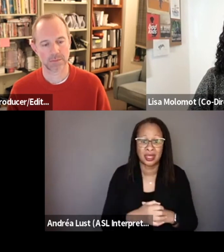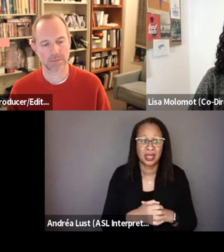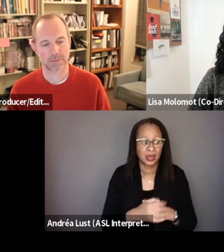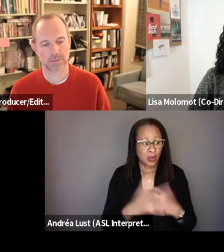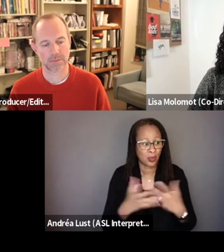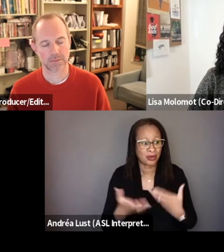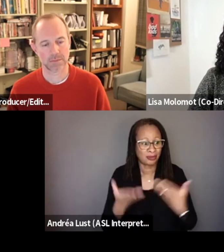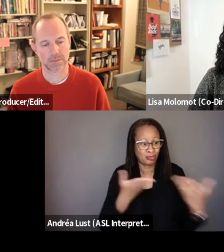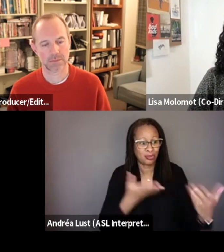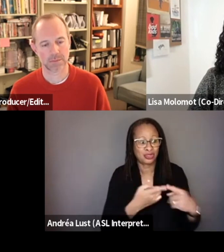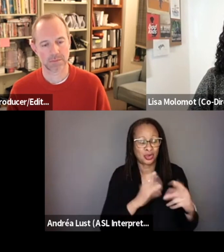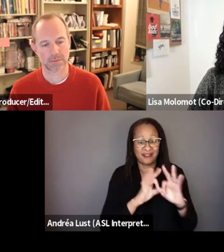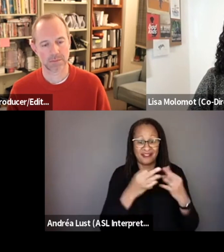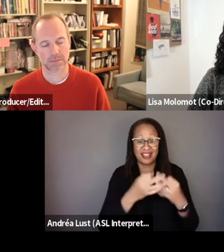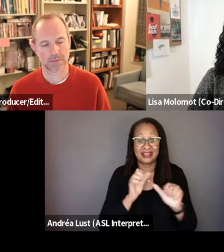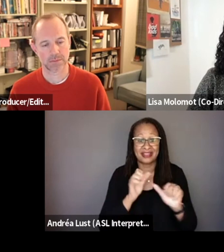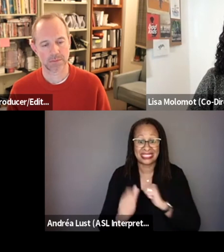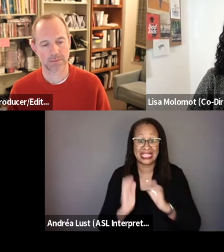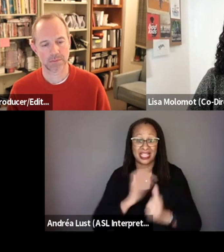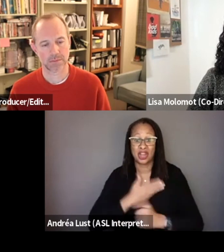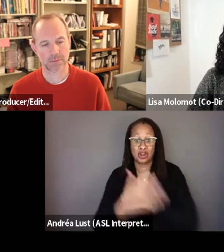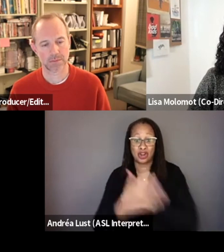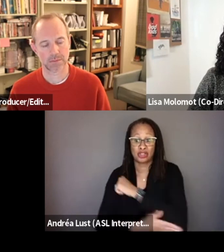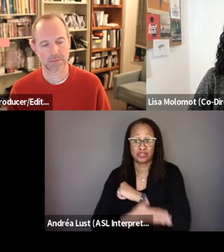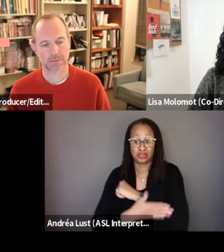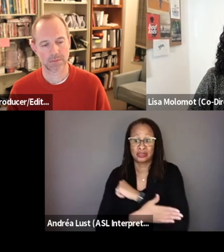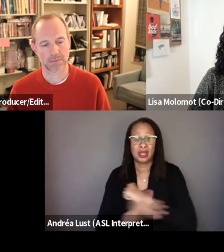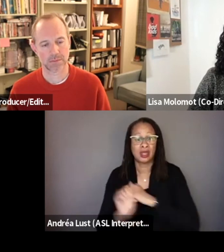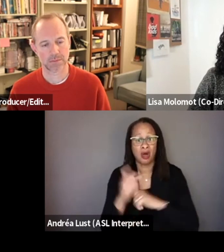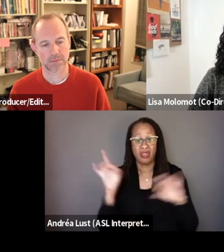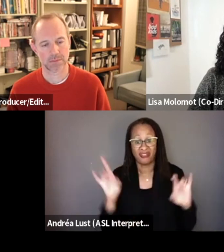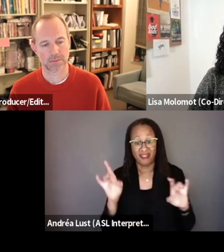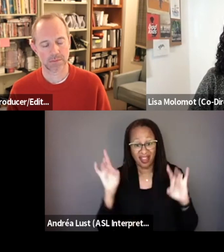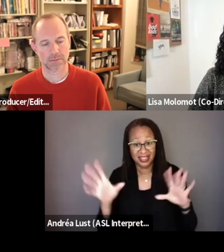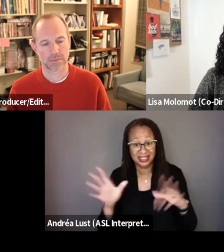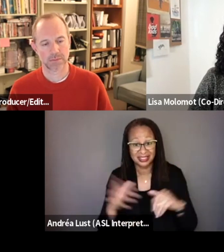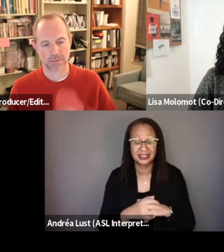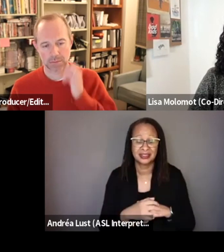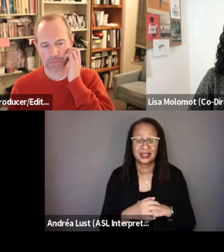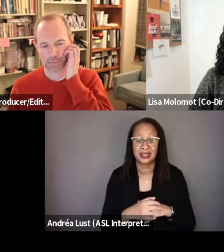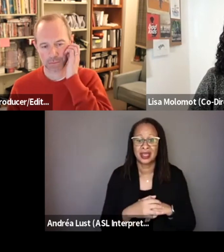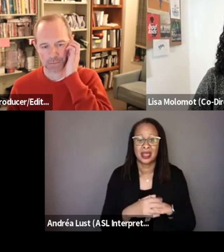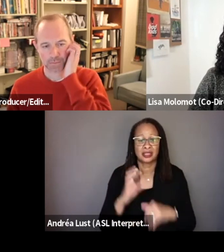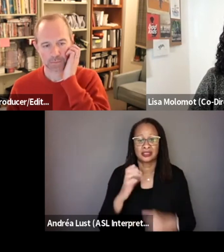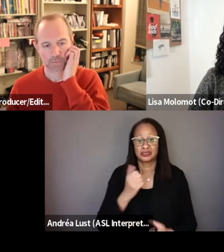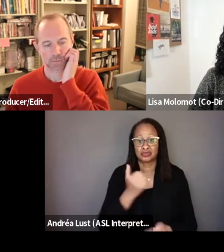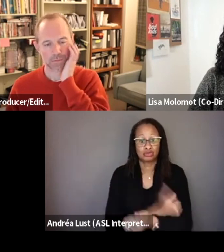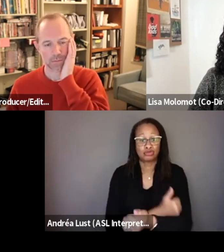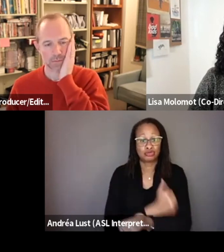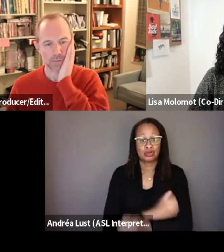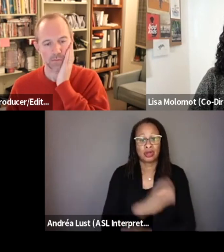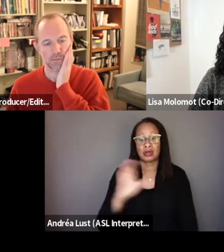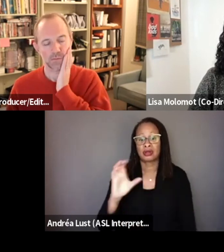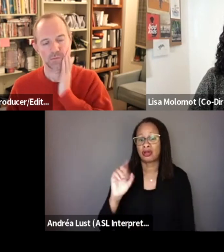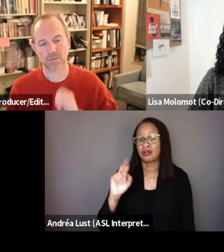and staying in our countries, you know, all the violence, drug, cartels, domestic violence,